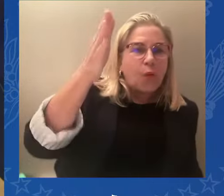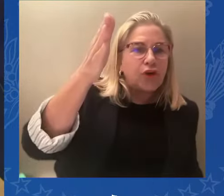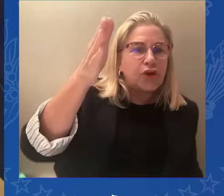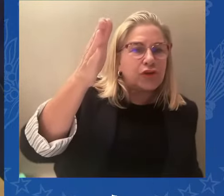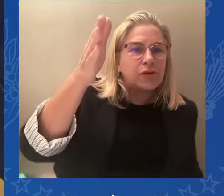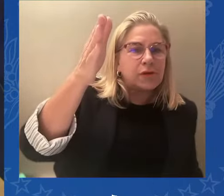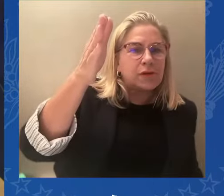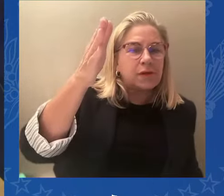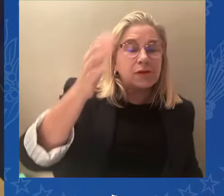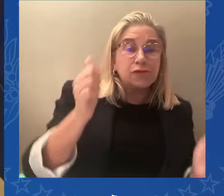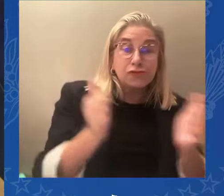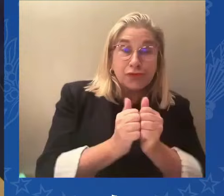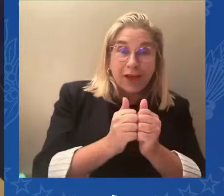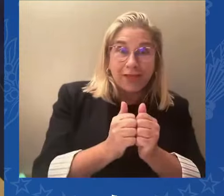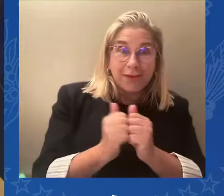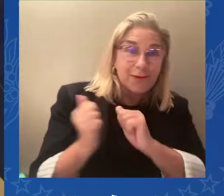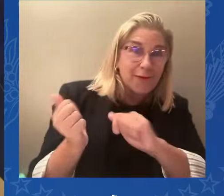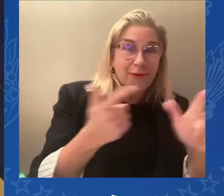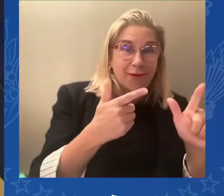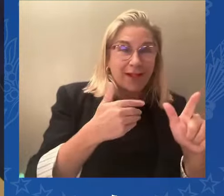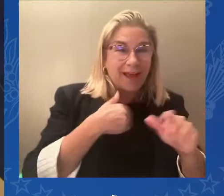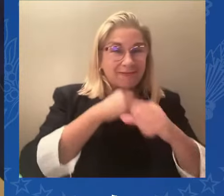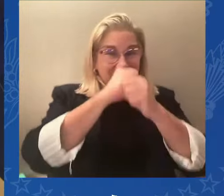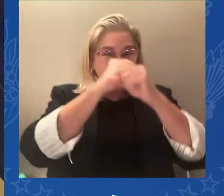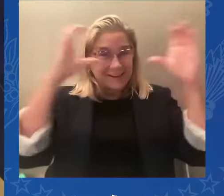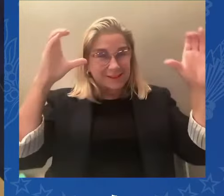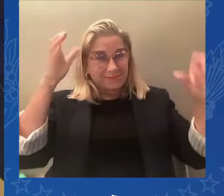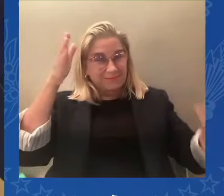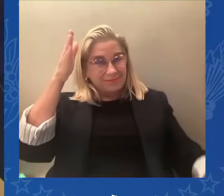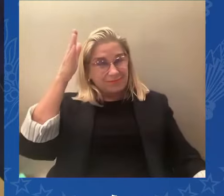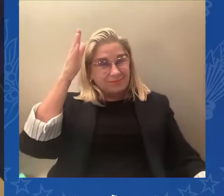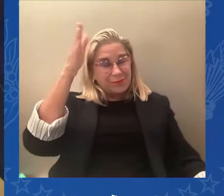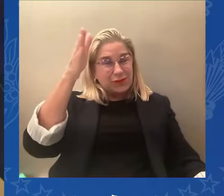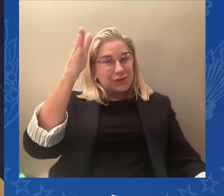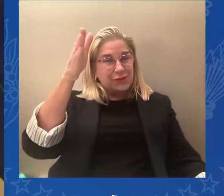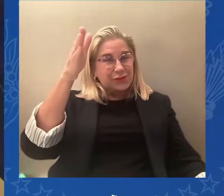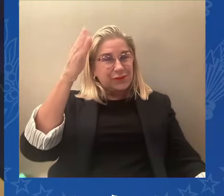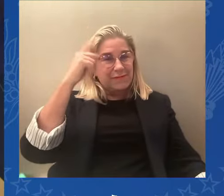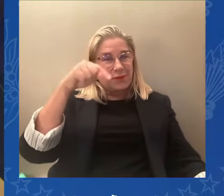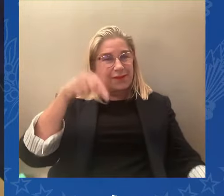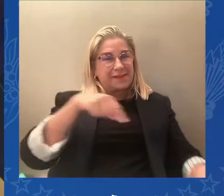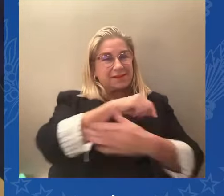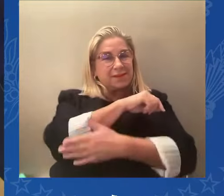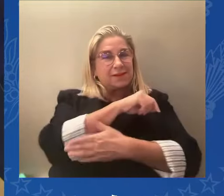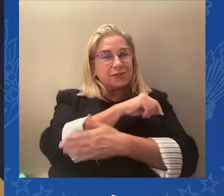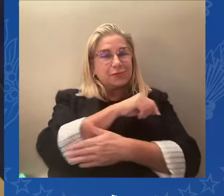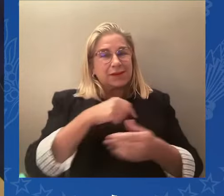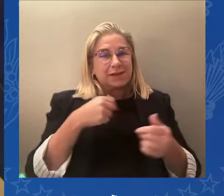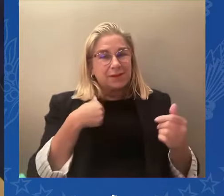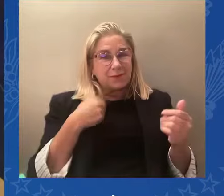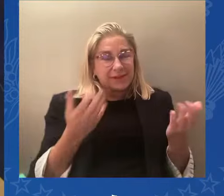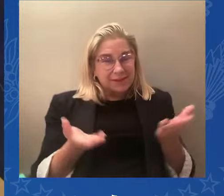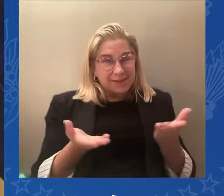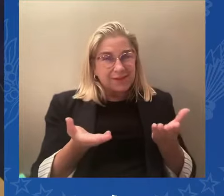where no person has to go broke just because they got sick. We have a vision that understands, then,